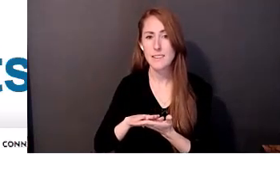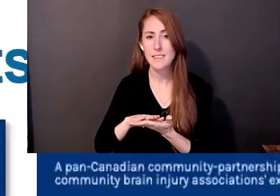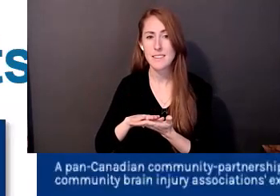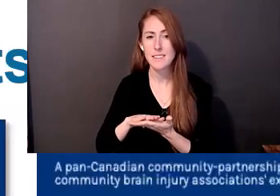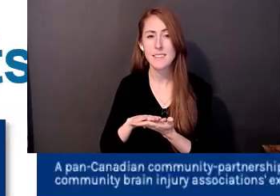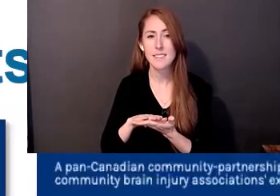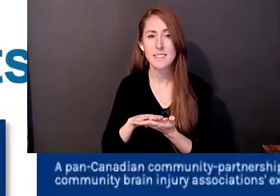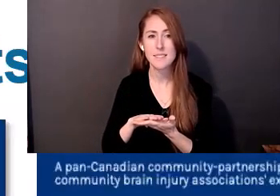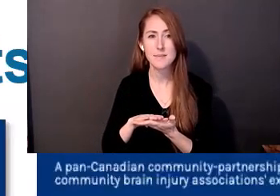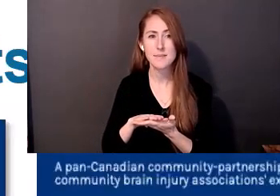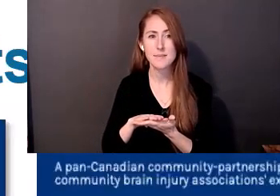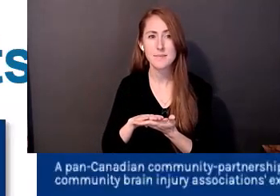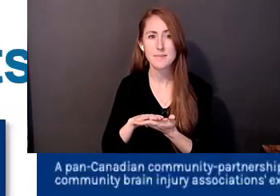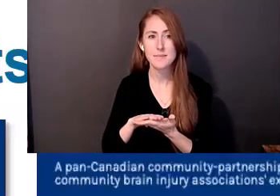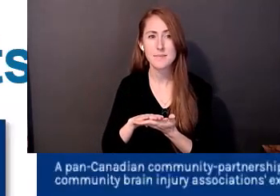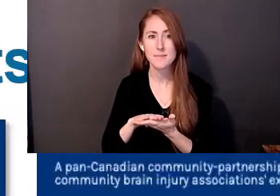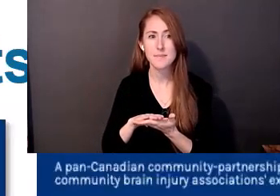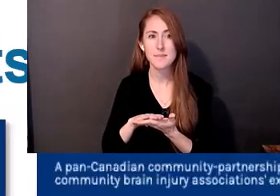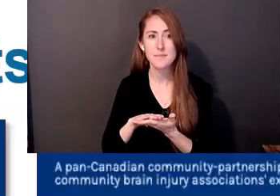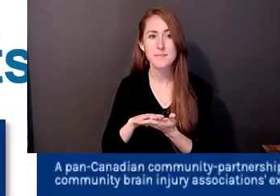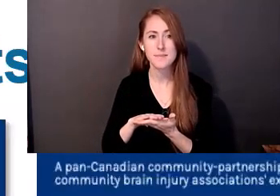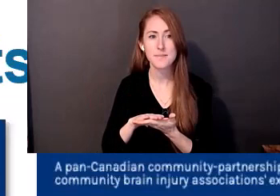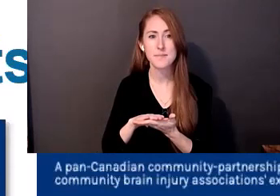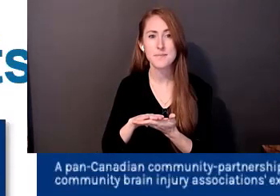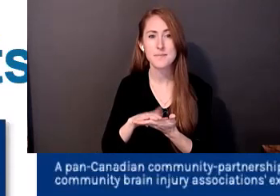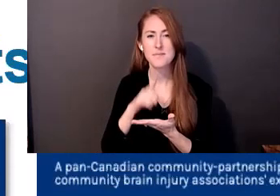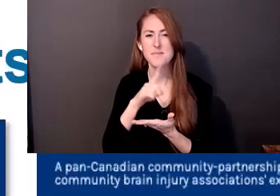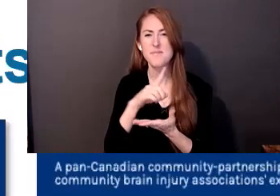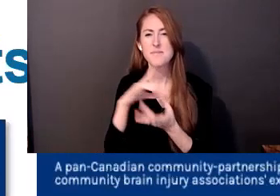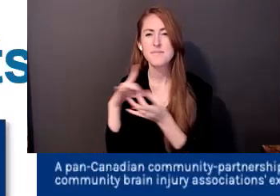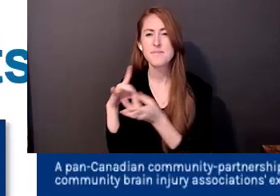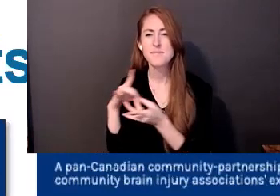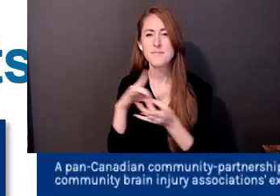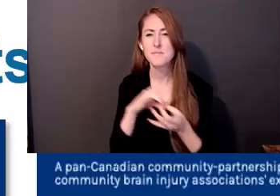that are related to the focus group, so the focus groups results.